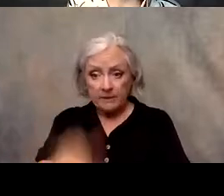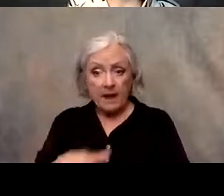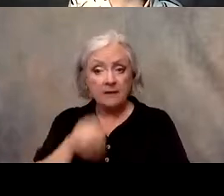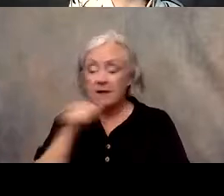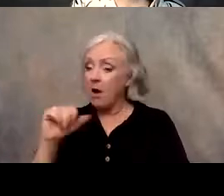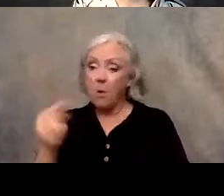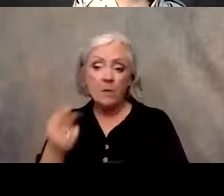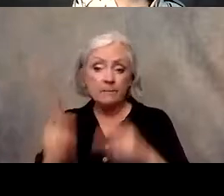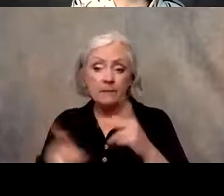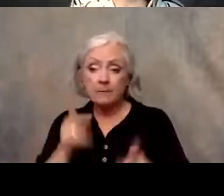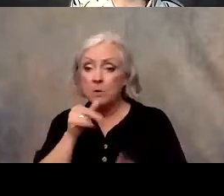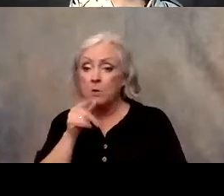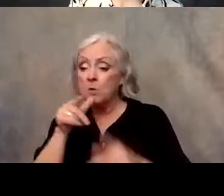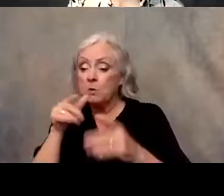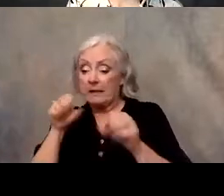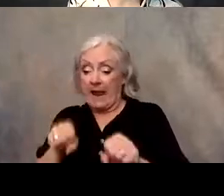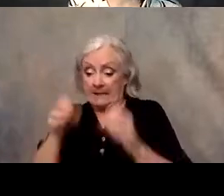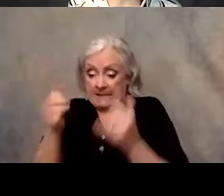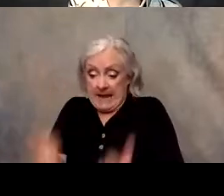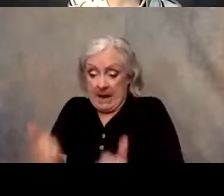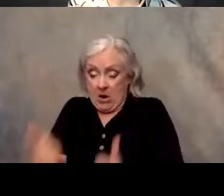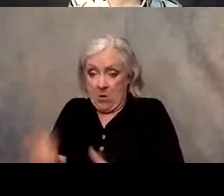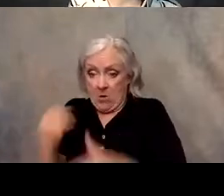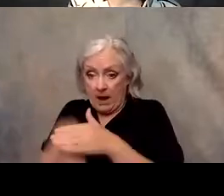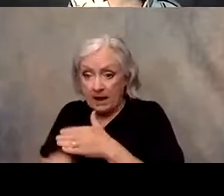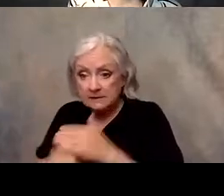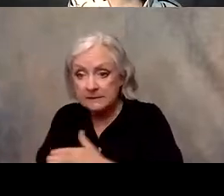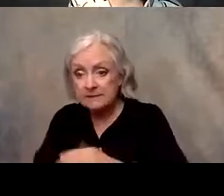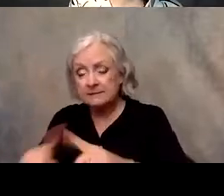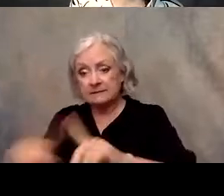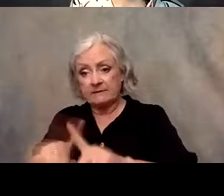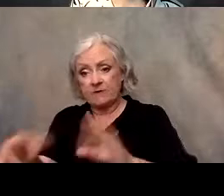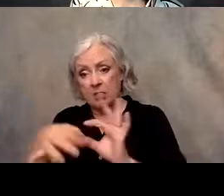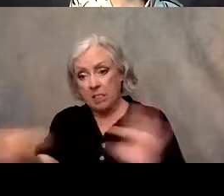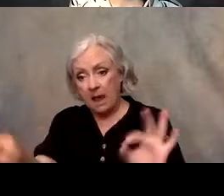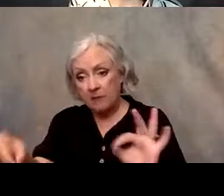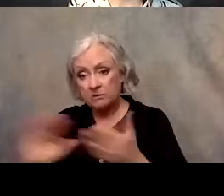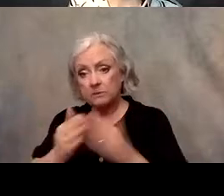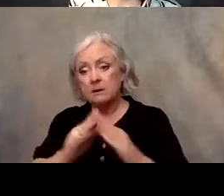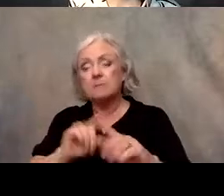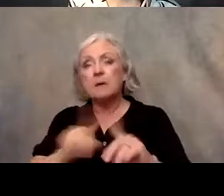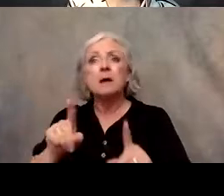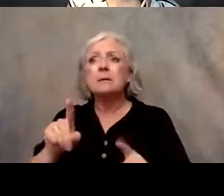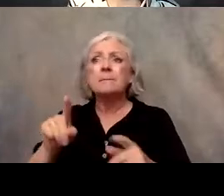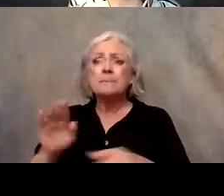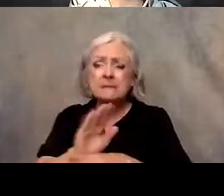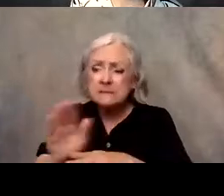access this content in those different language communities, but also the businesses and the organizations and service